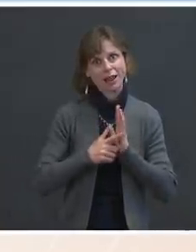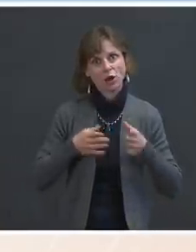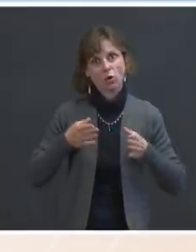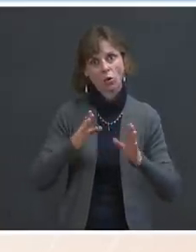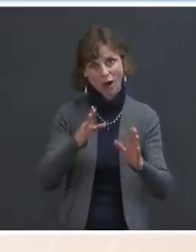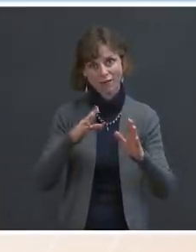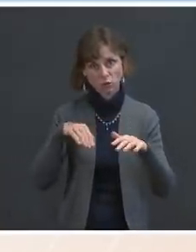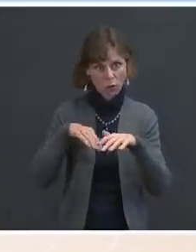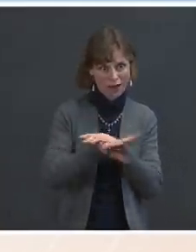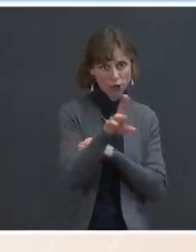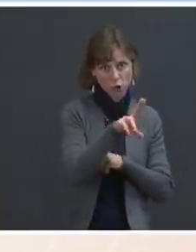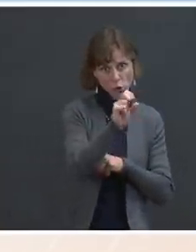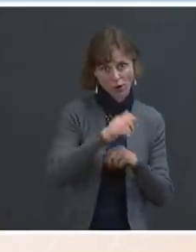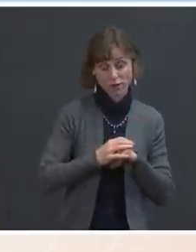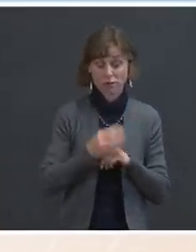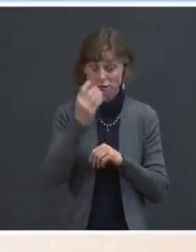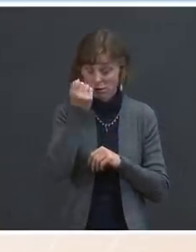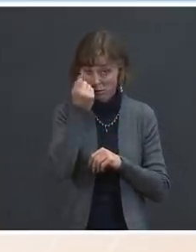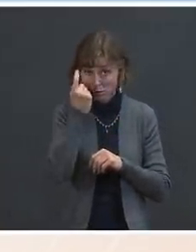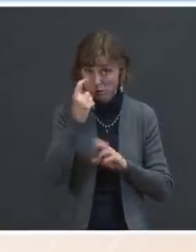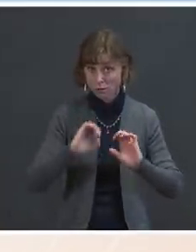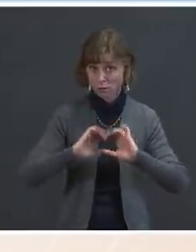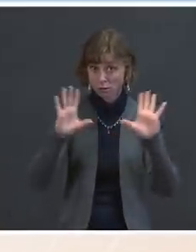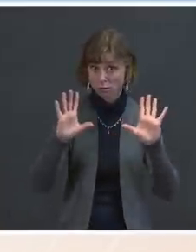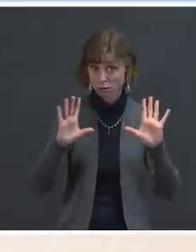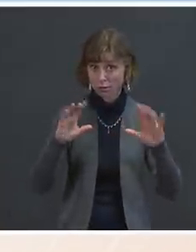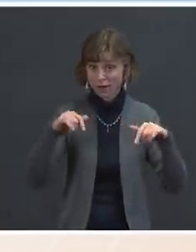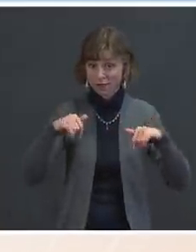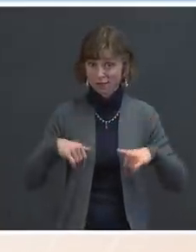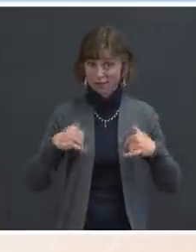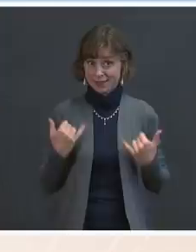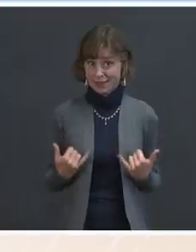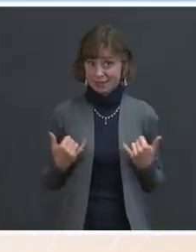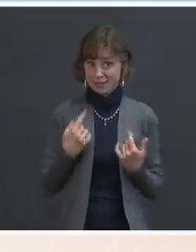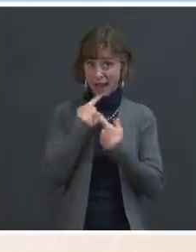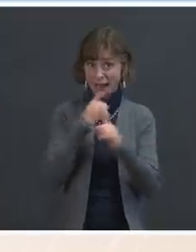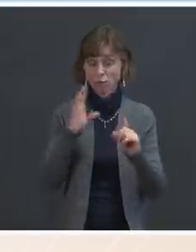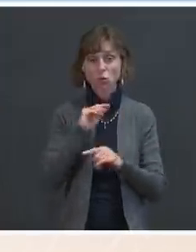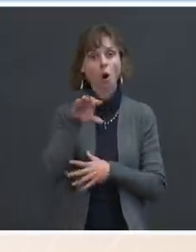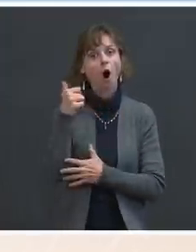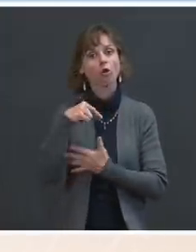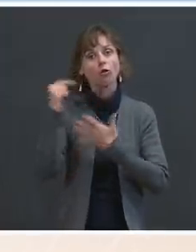I want to be clear: Neither in this -- neither this announcement nor any of the other measures suggest that anyone,